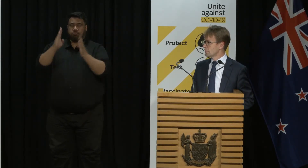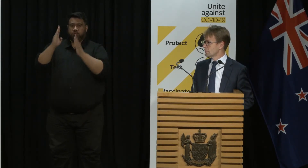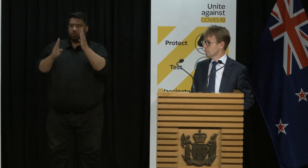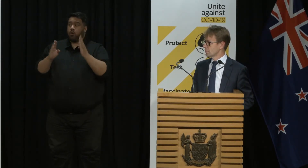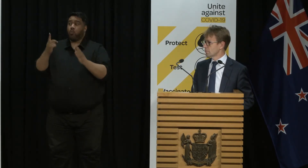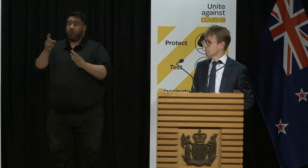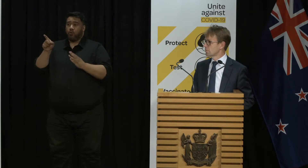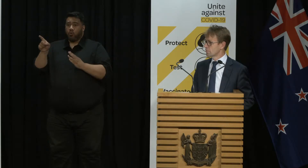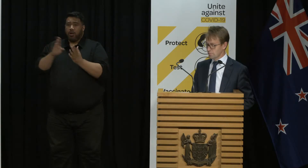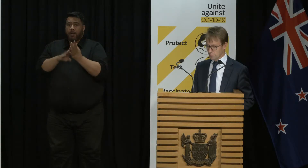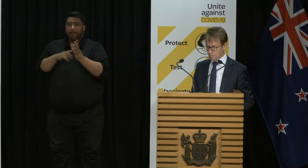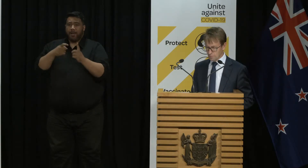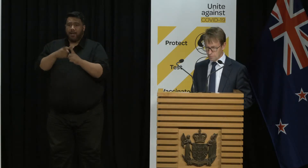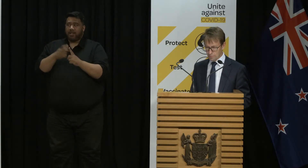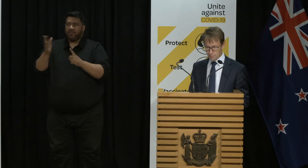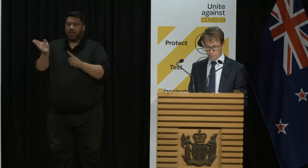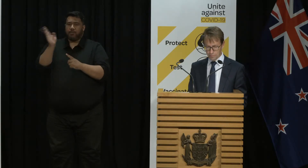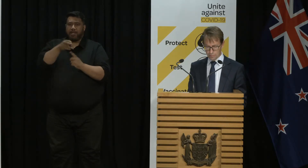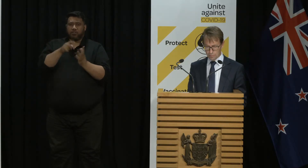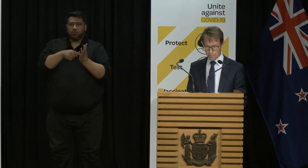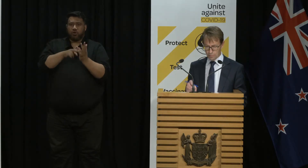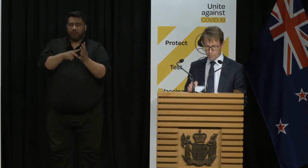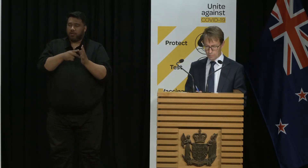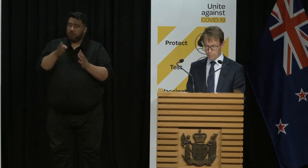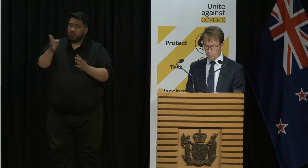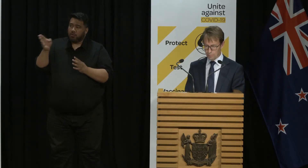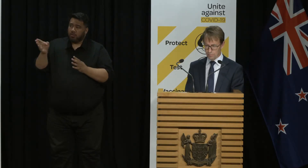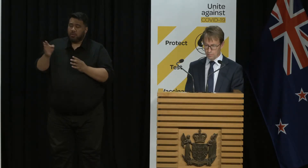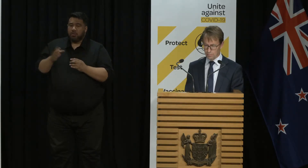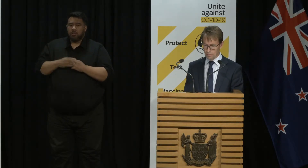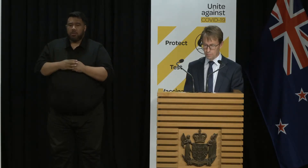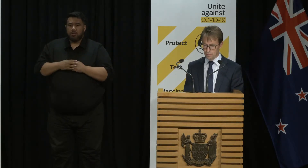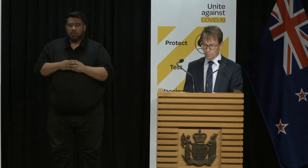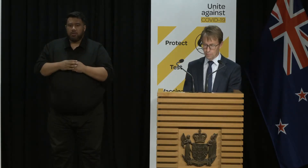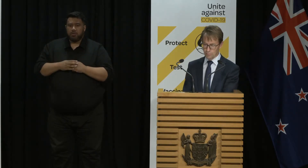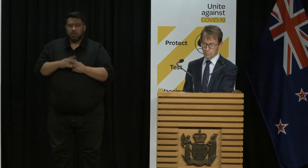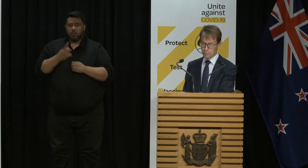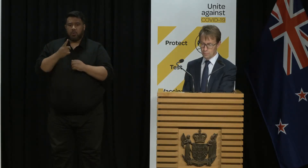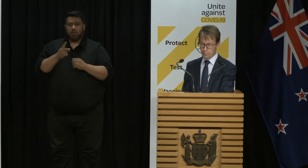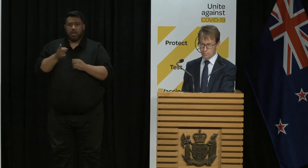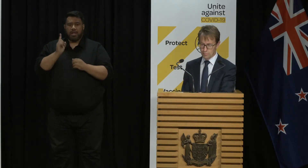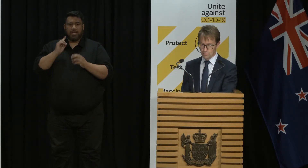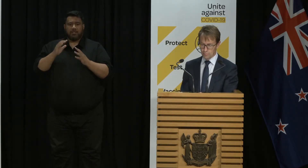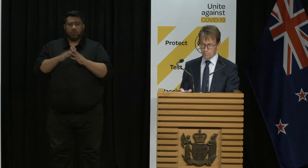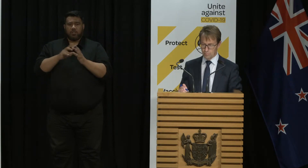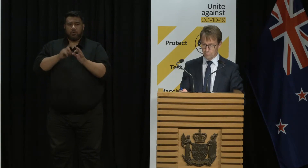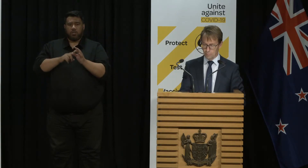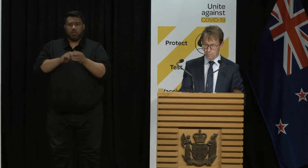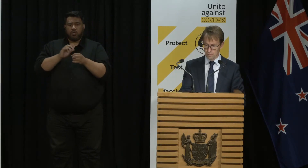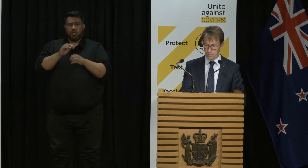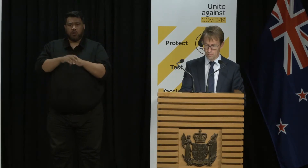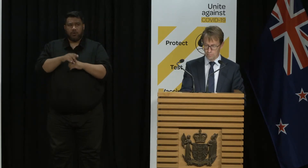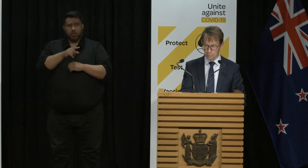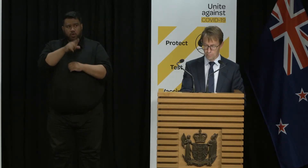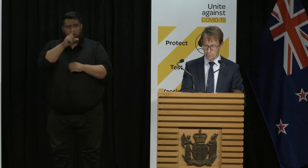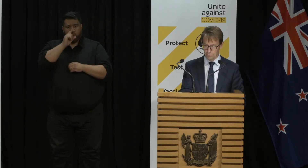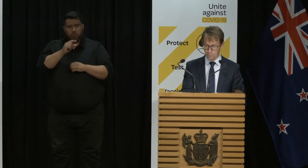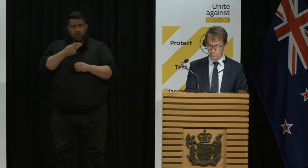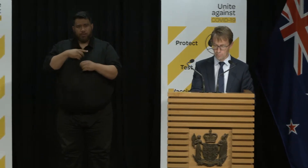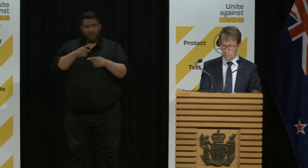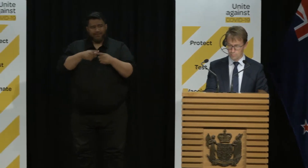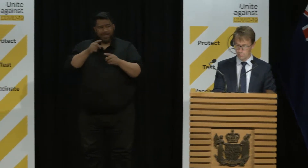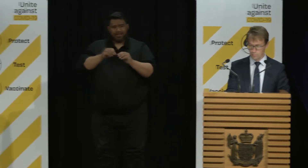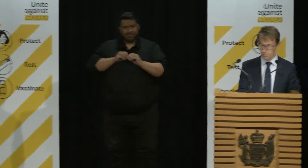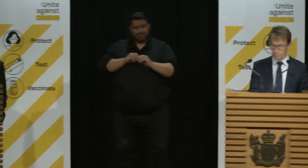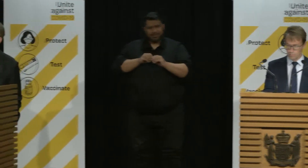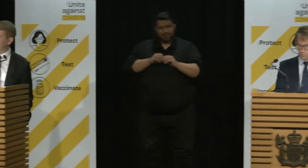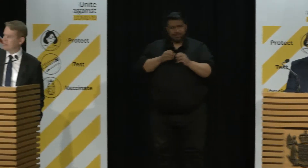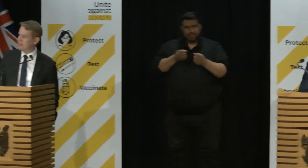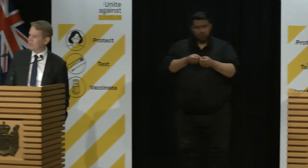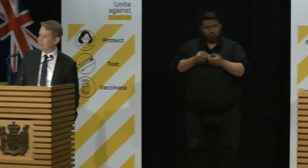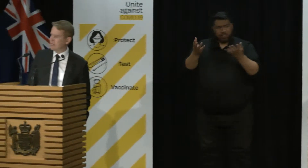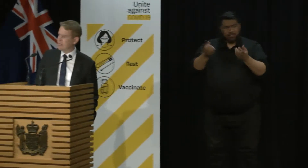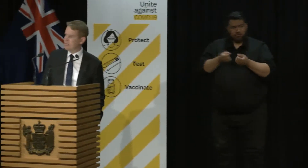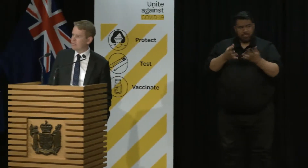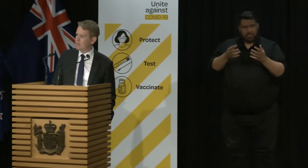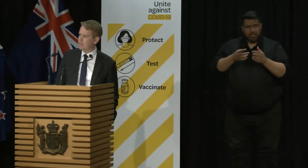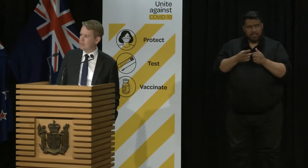that for the time being.